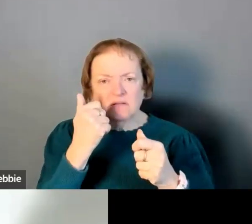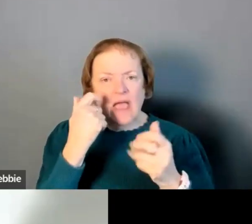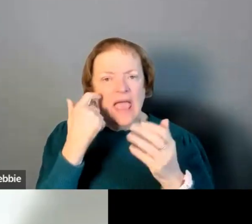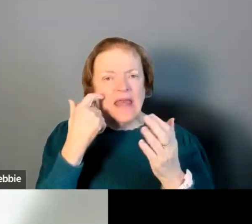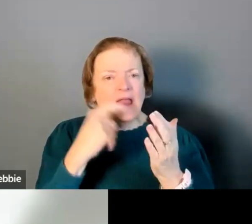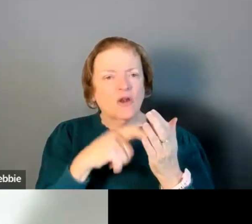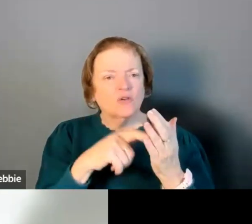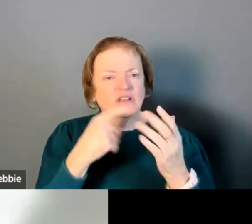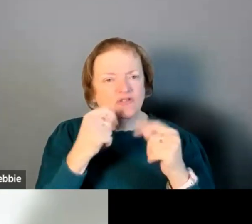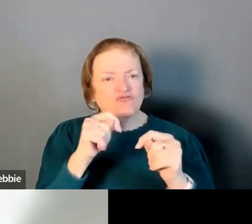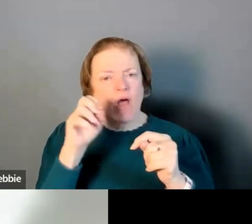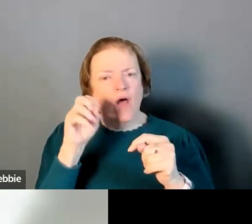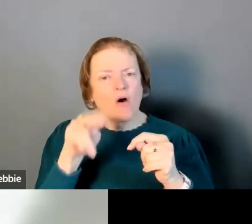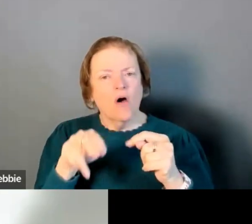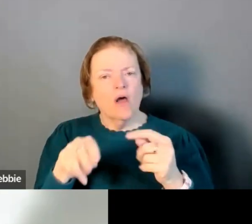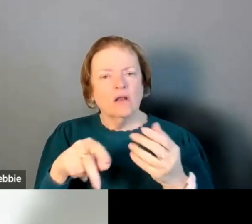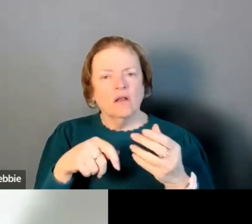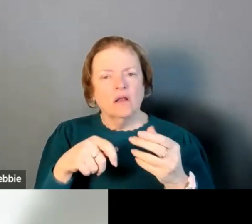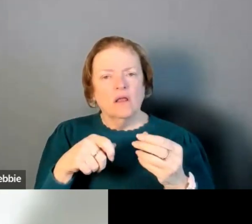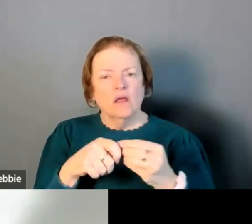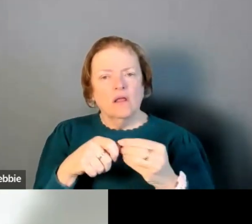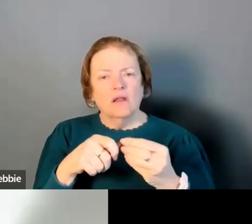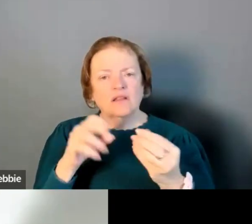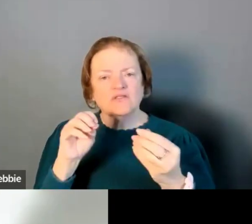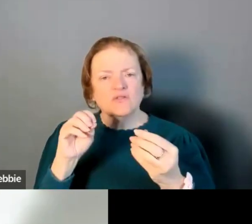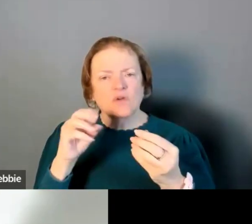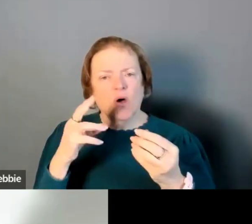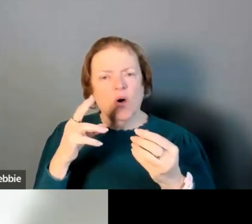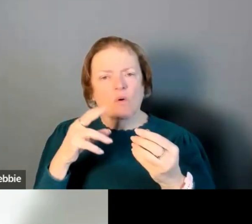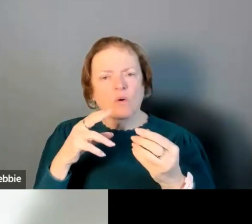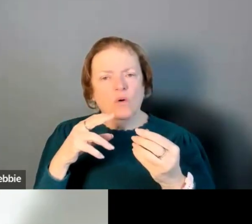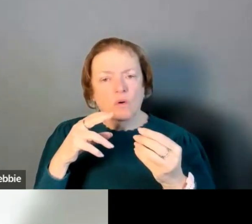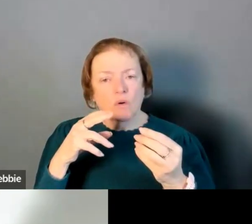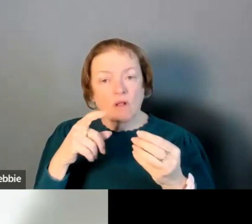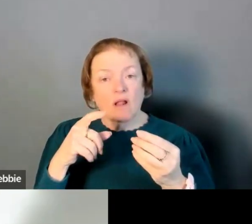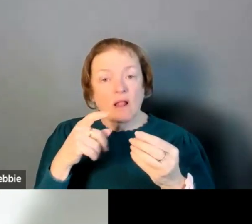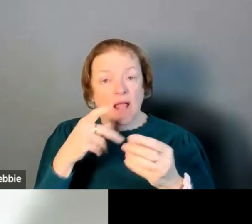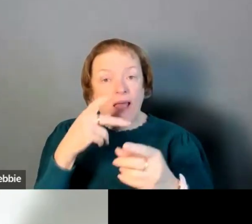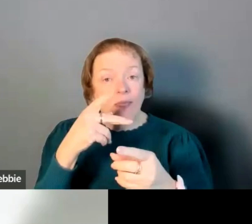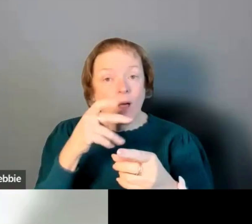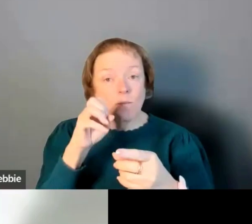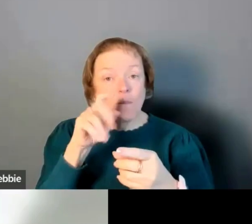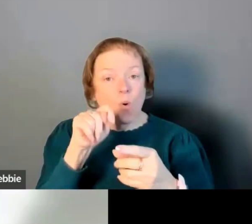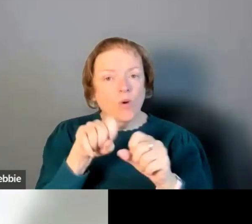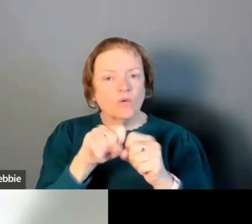and I said, oh and I looked, and I was the port was broken.